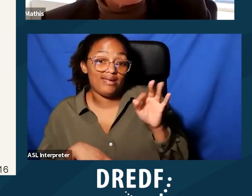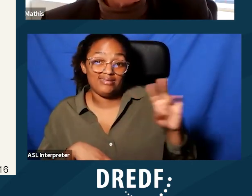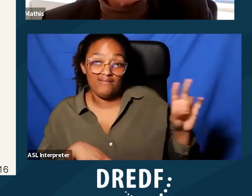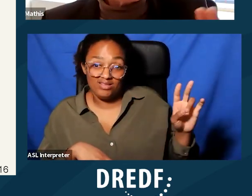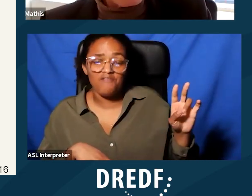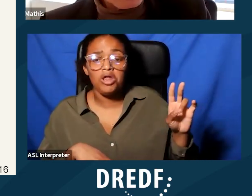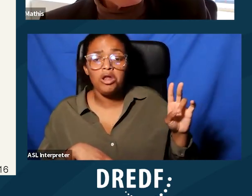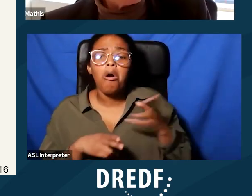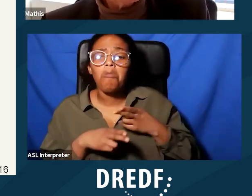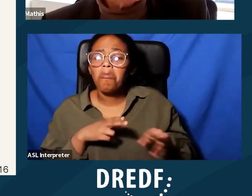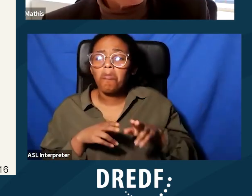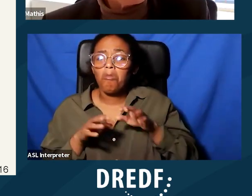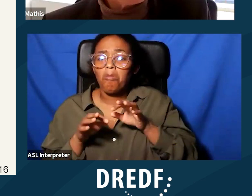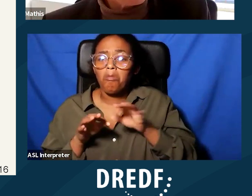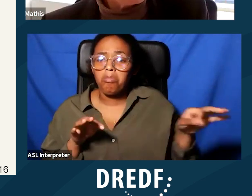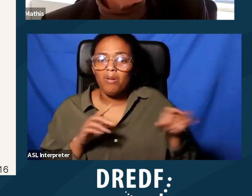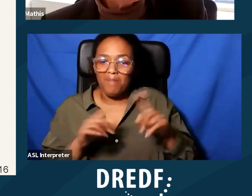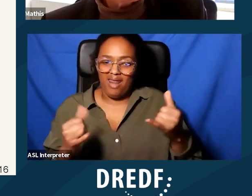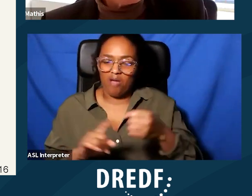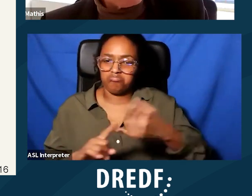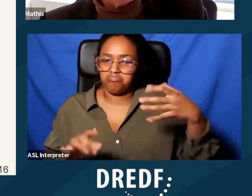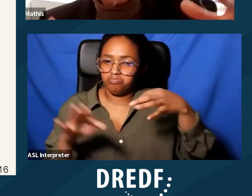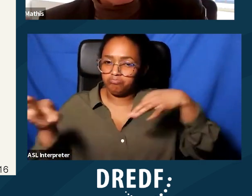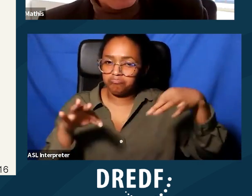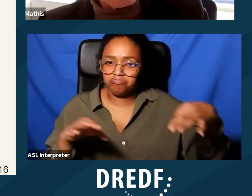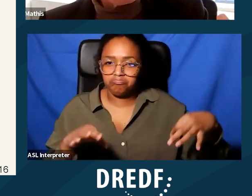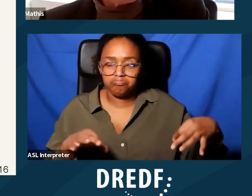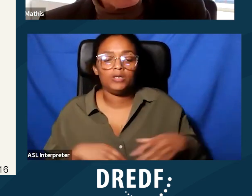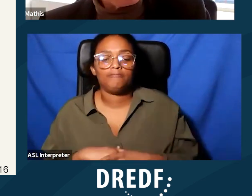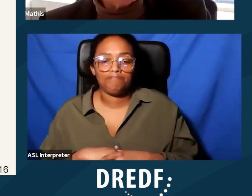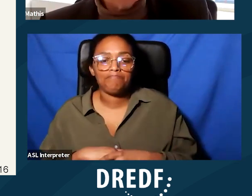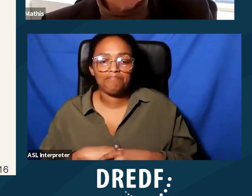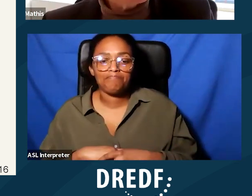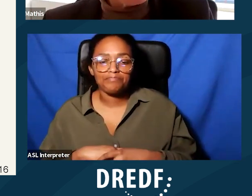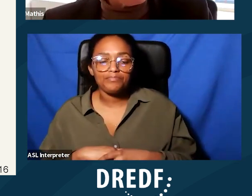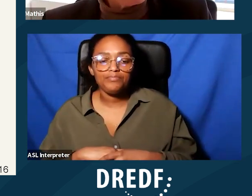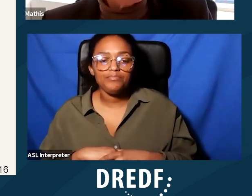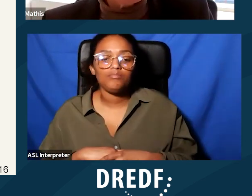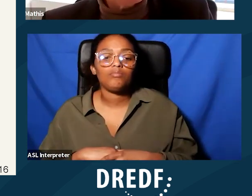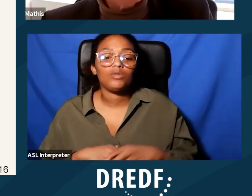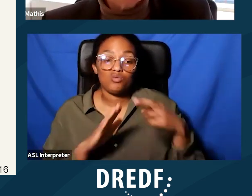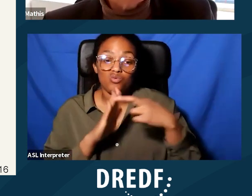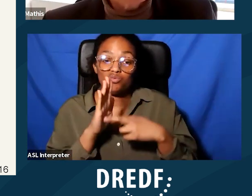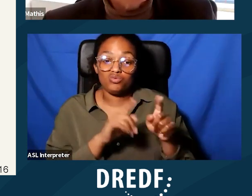were in the original regs from 1977, but they flesh out a little bit more, given all of the